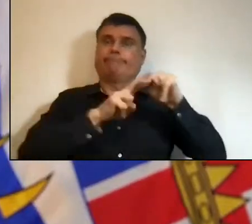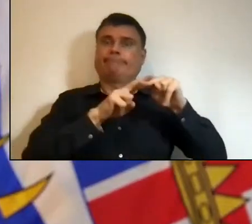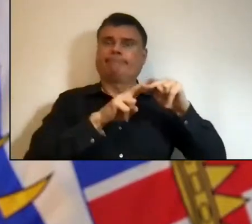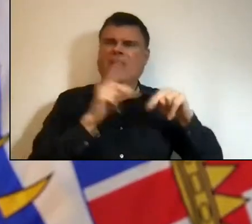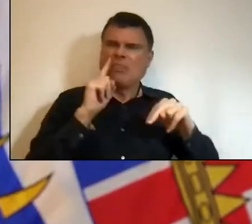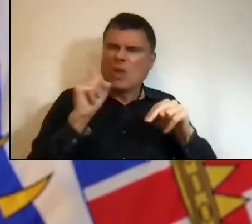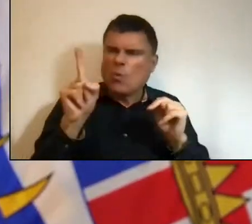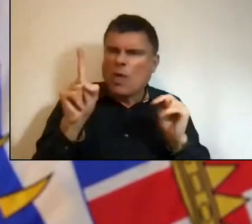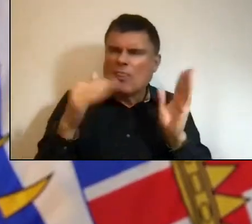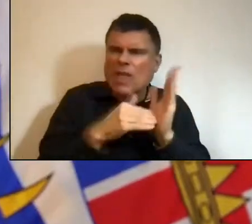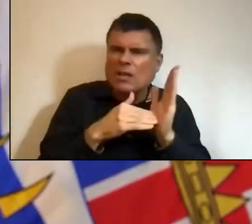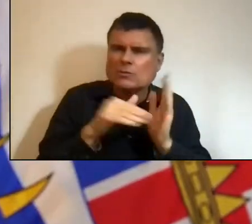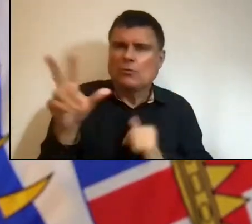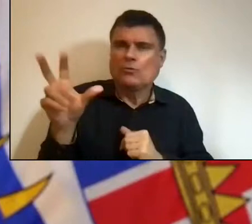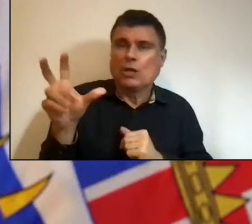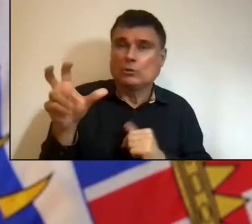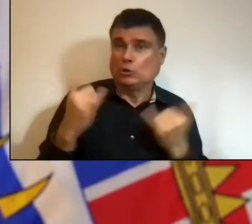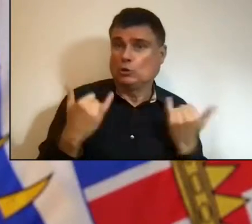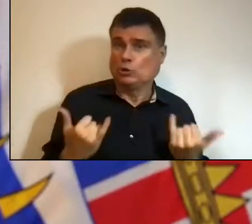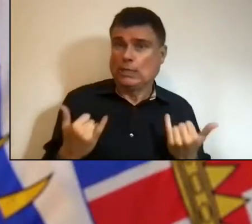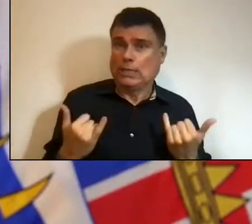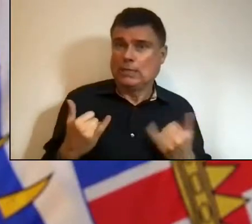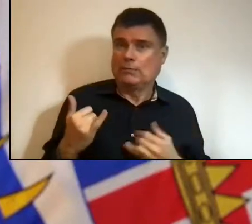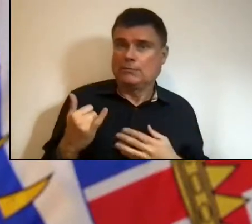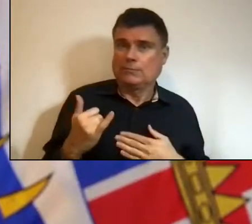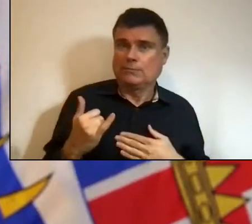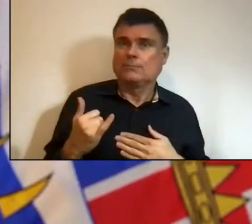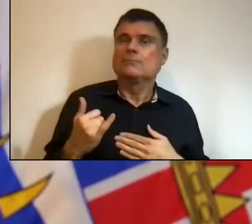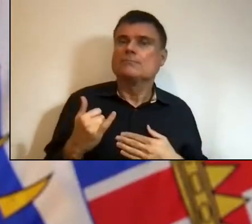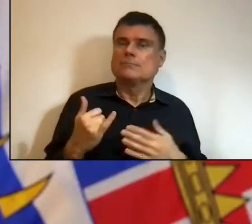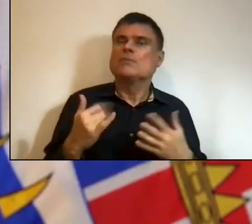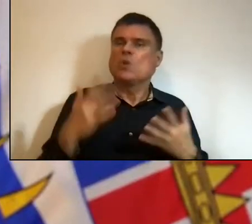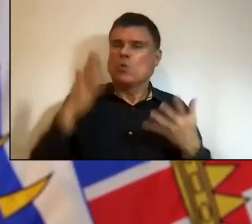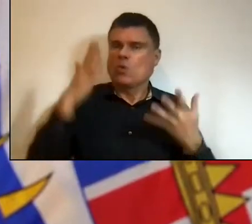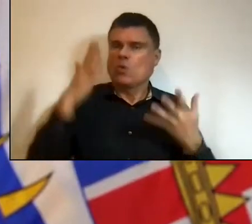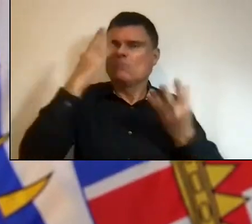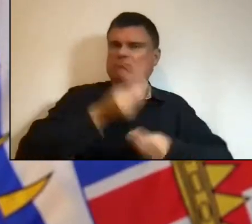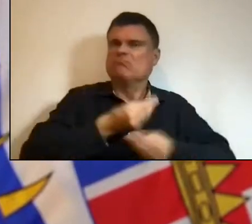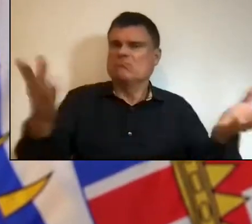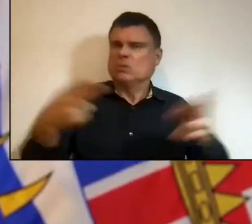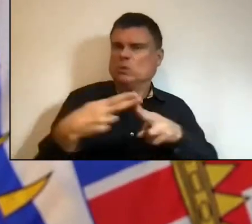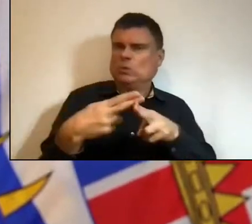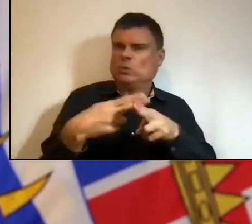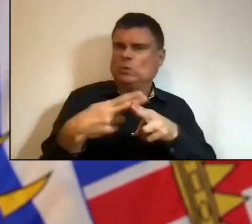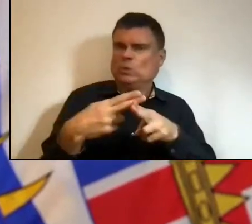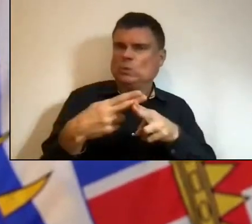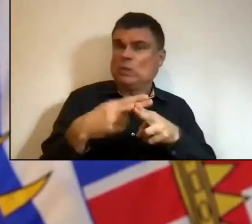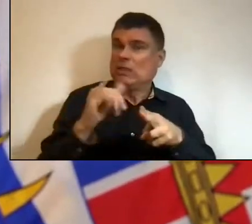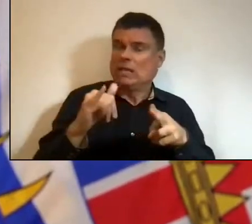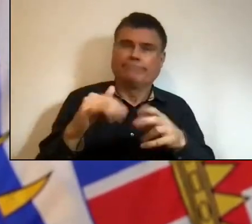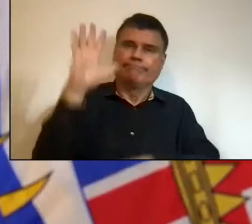somewhere around 1300 cases. The numbers will be out very soon, And that is the highest level that we've ever had. Our test